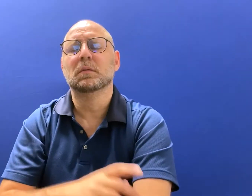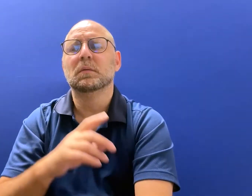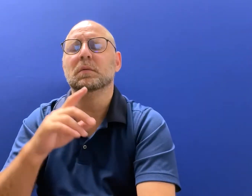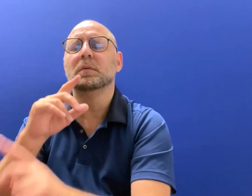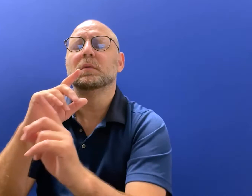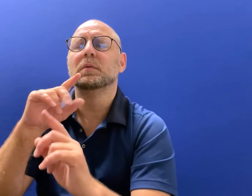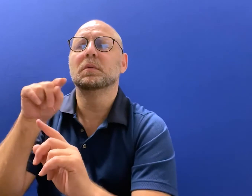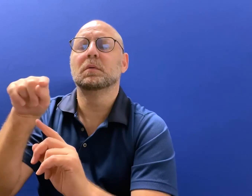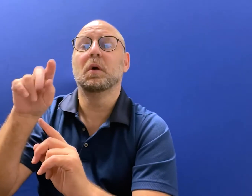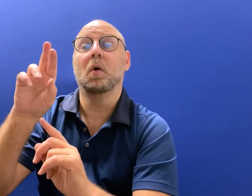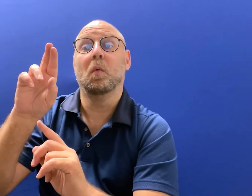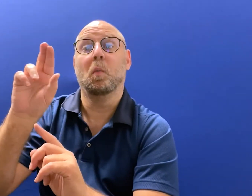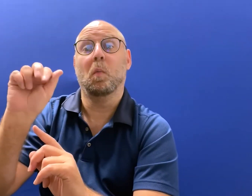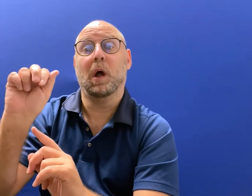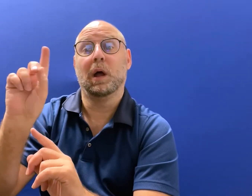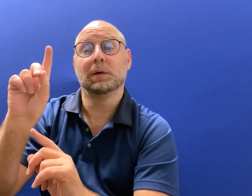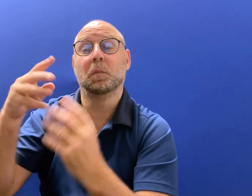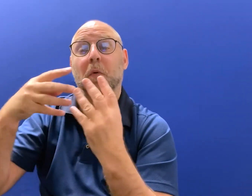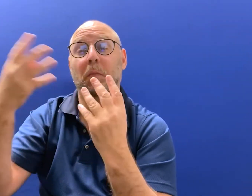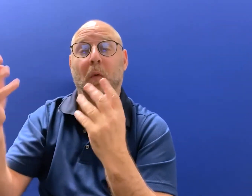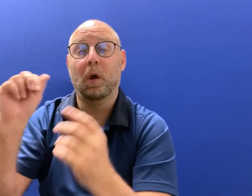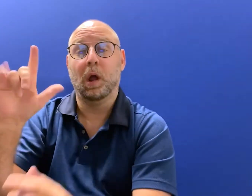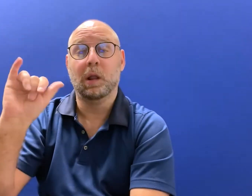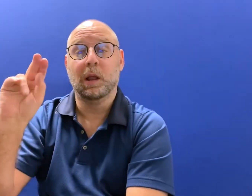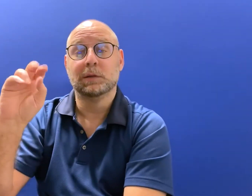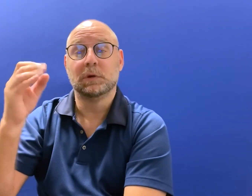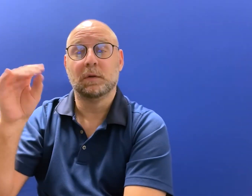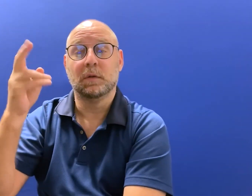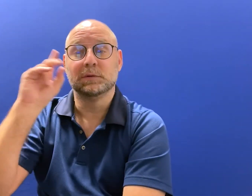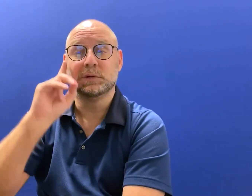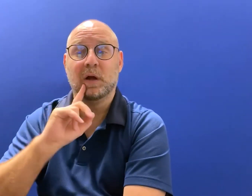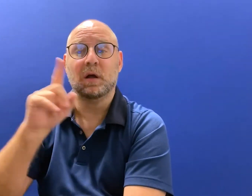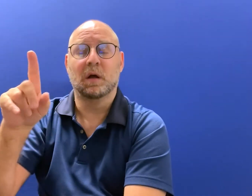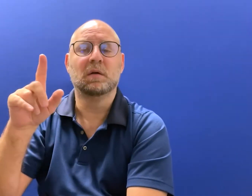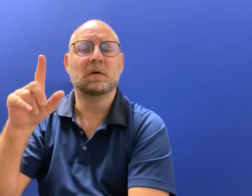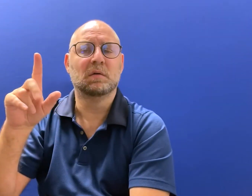RAD, the Rainbow Alliance of the Deaf,